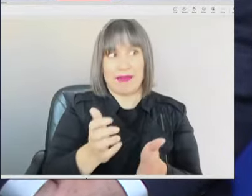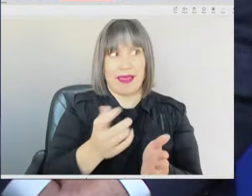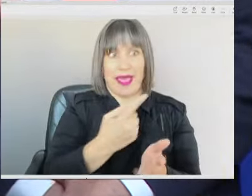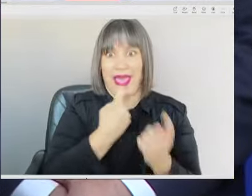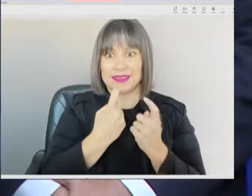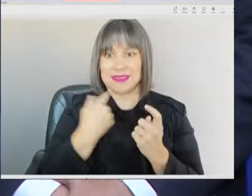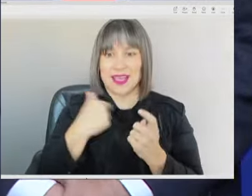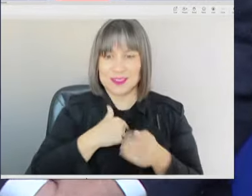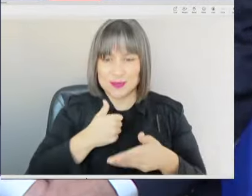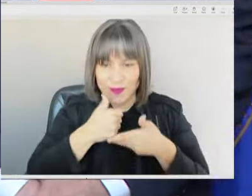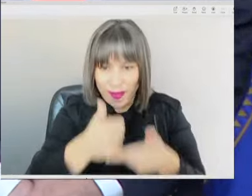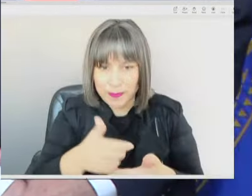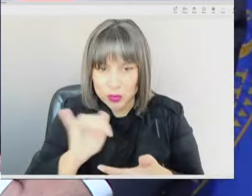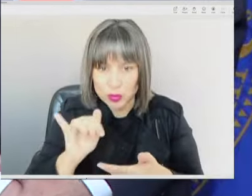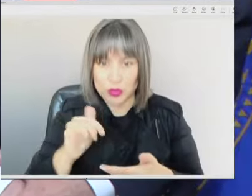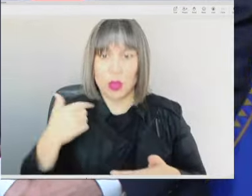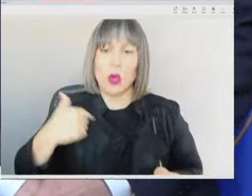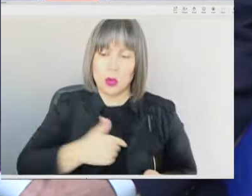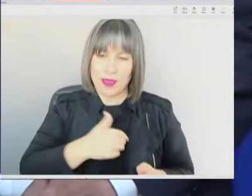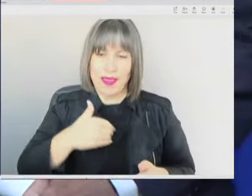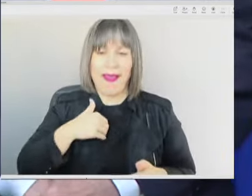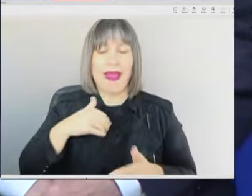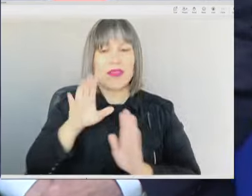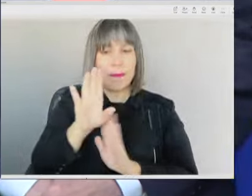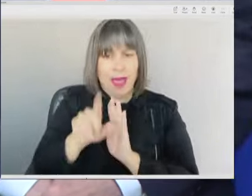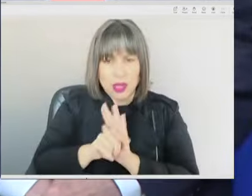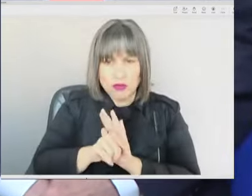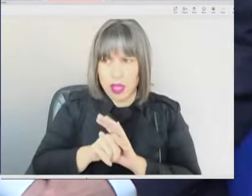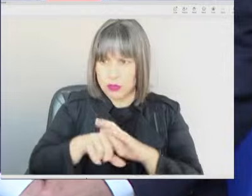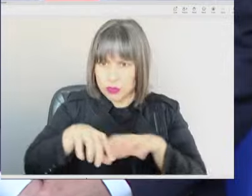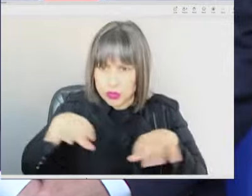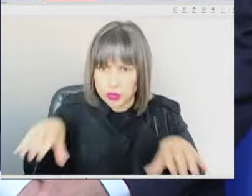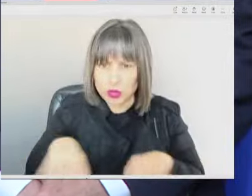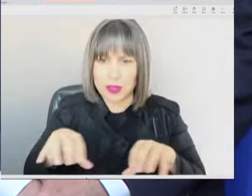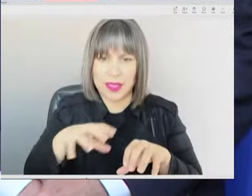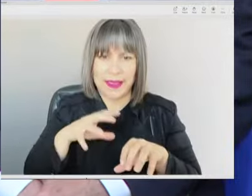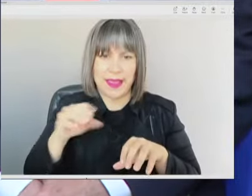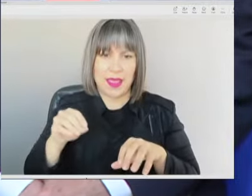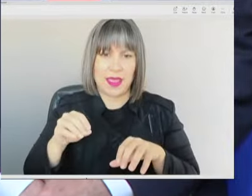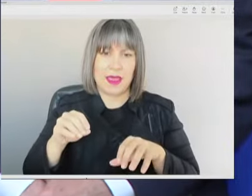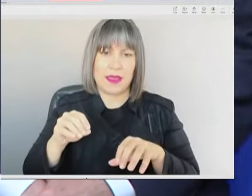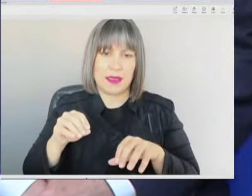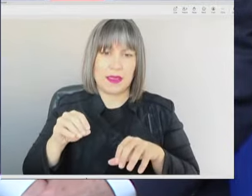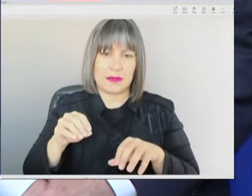have the background to do this and dig in with all the stakeholders together. And